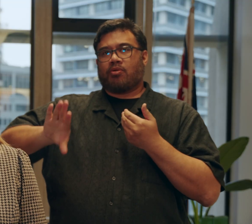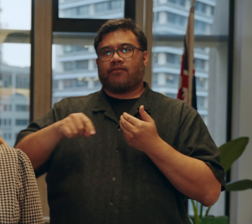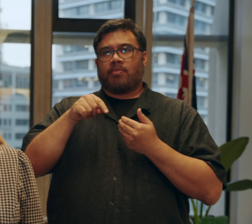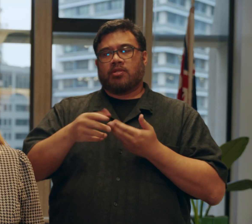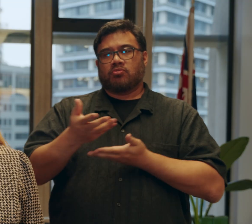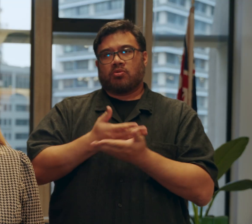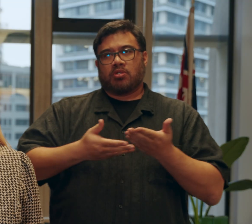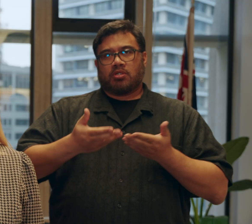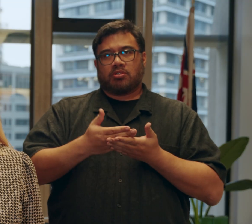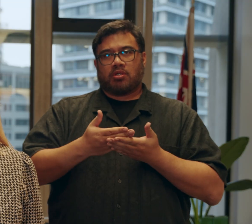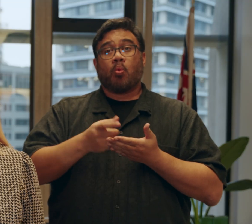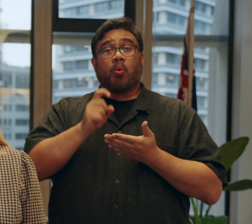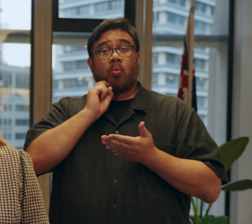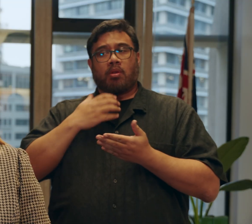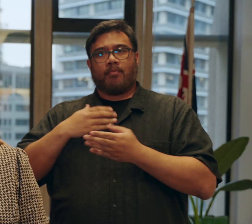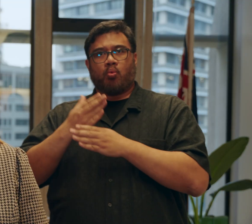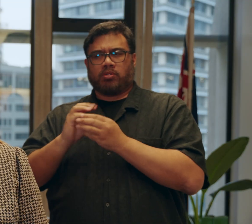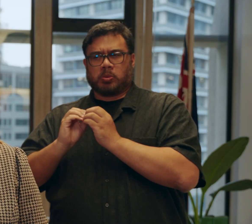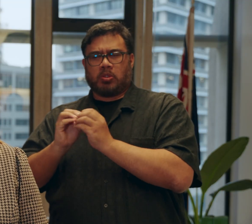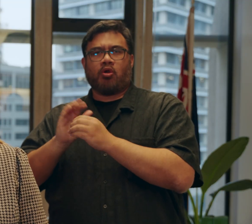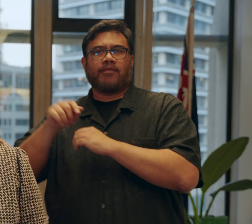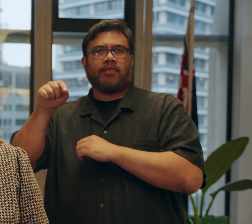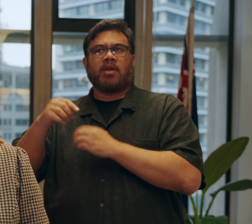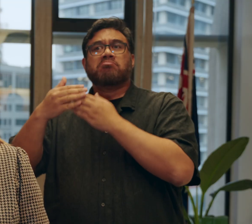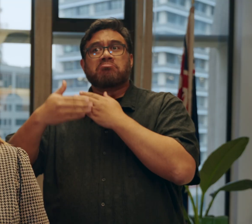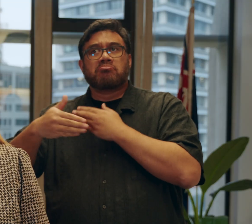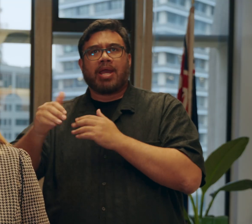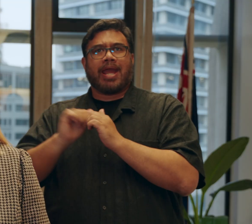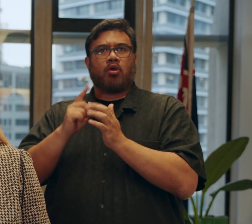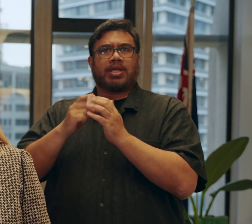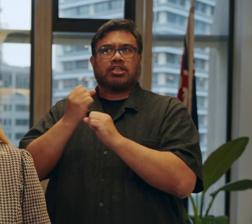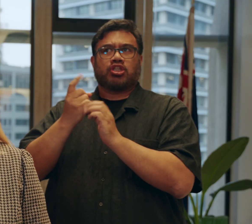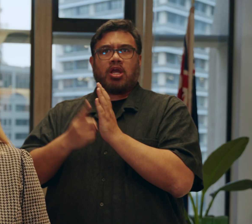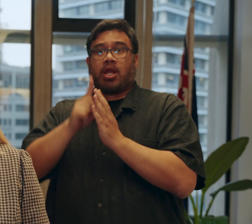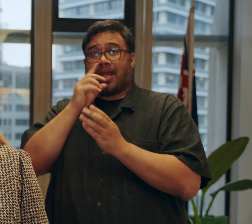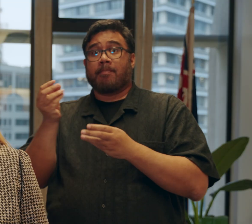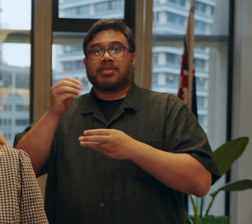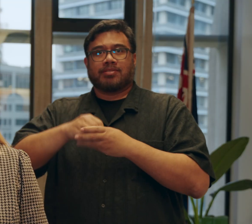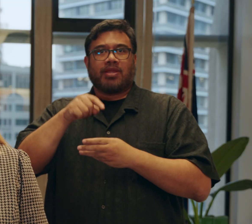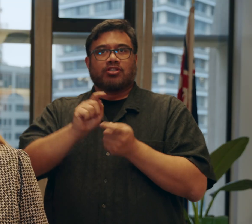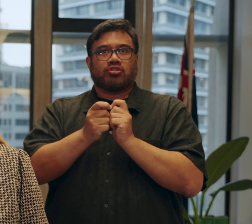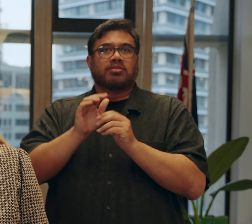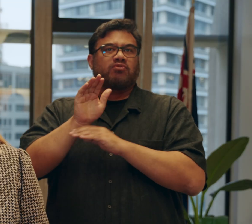and we need to do more work to consider how EGL sites might participate in these changes.